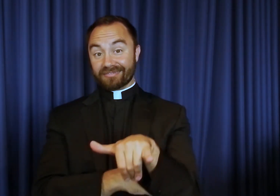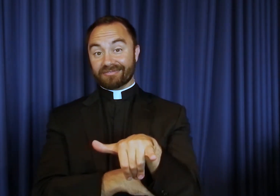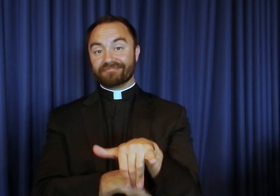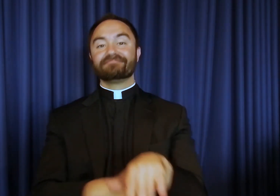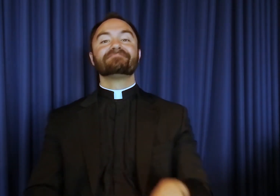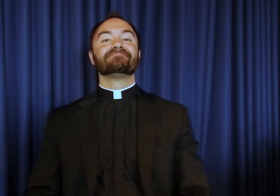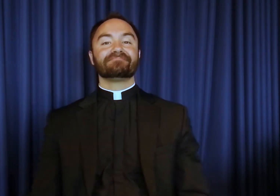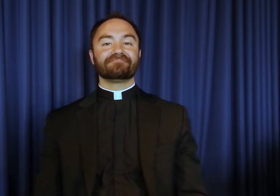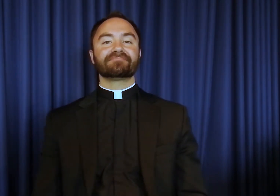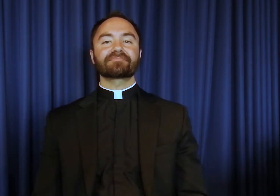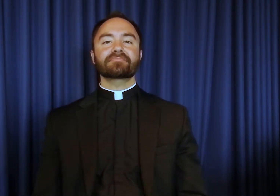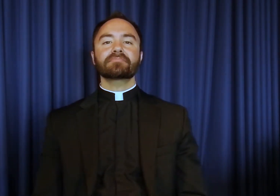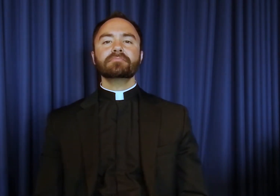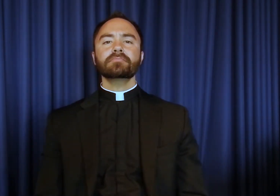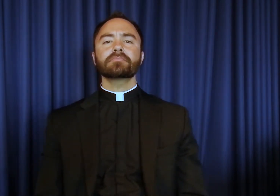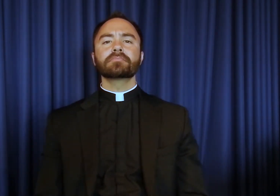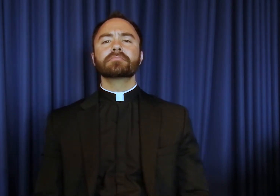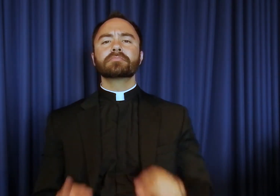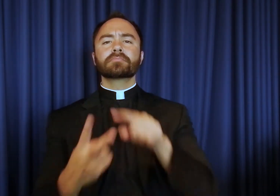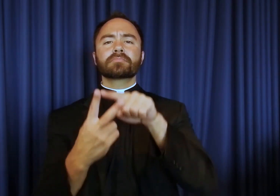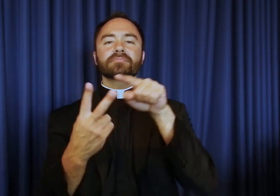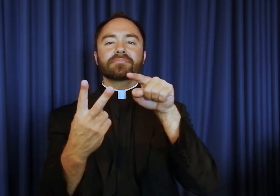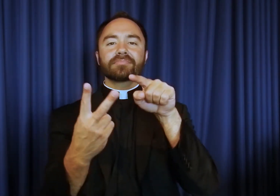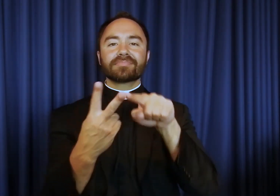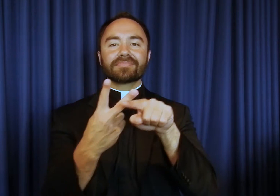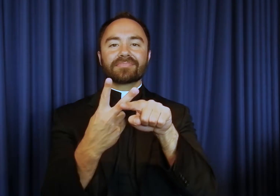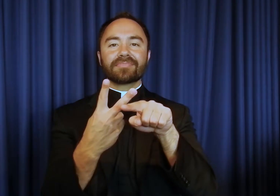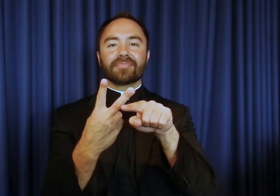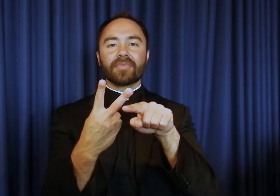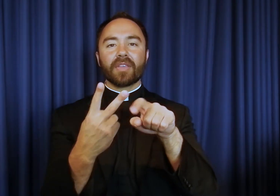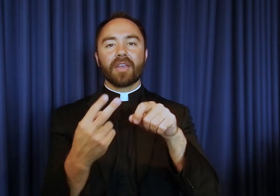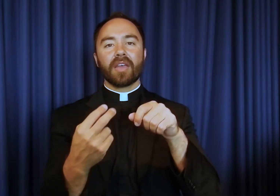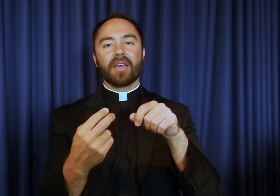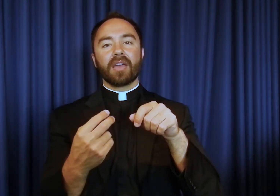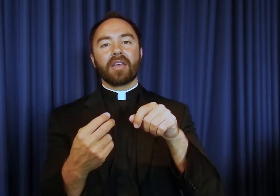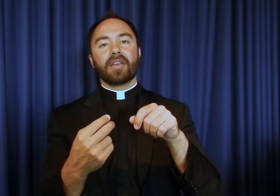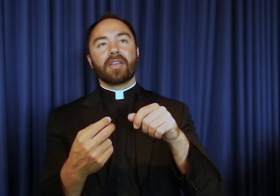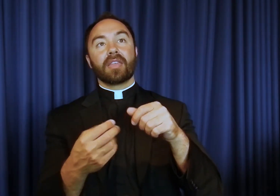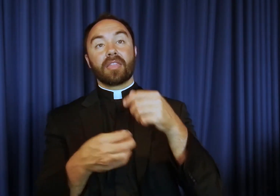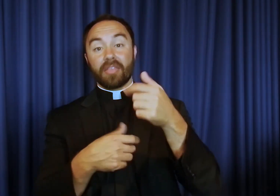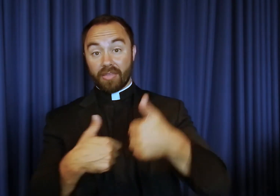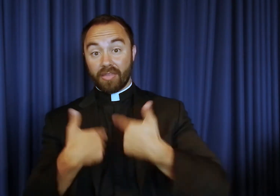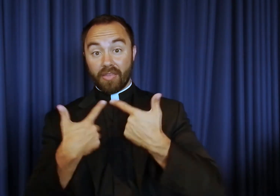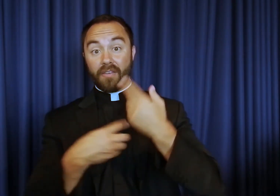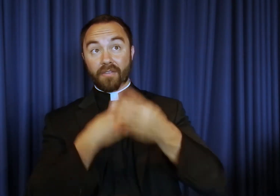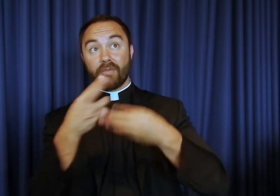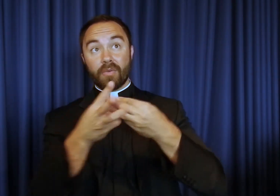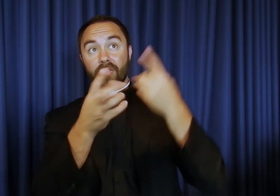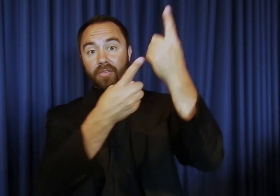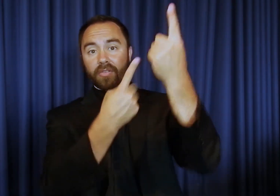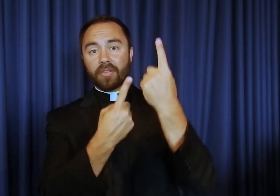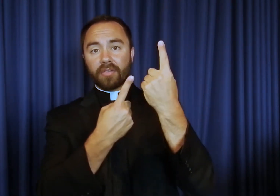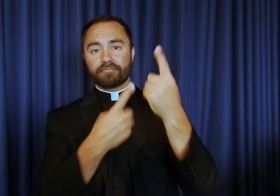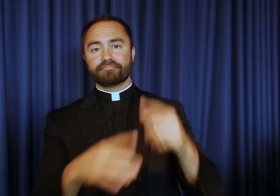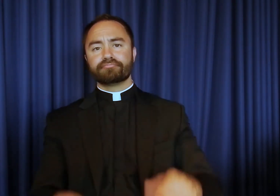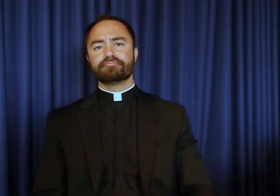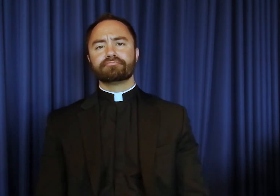have now. So myself I'm looking forward to that now the second part of this line